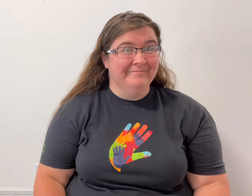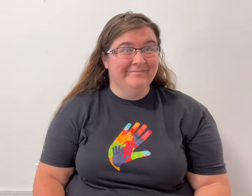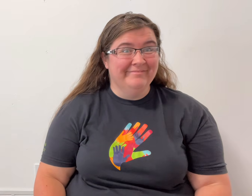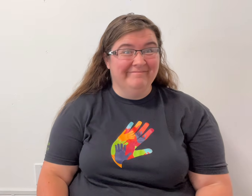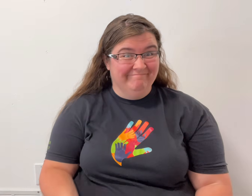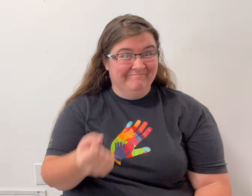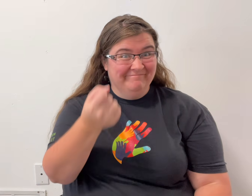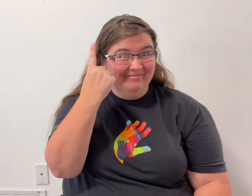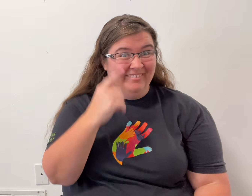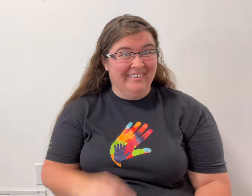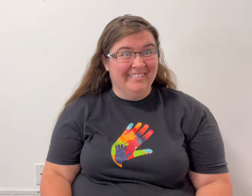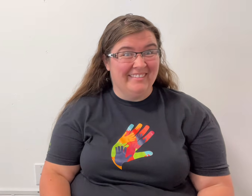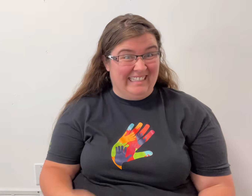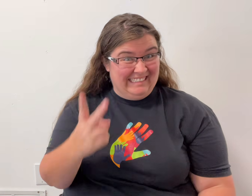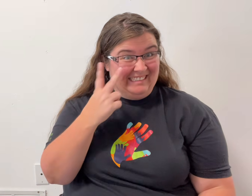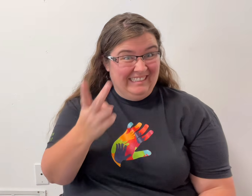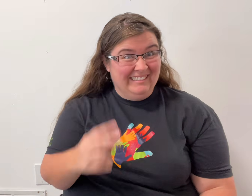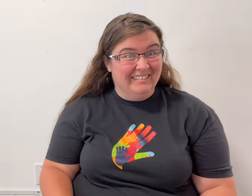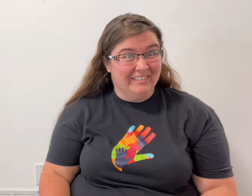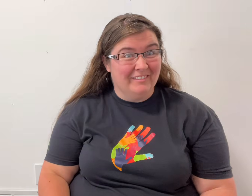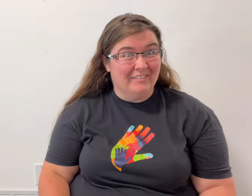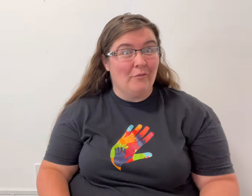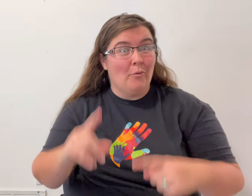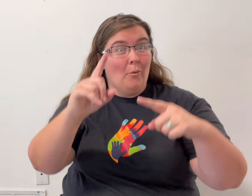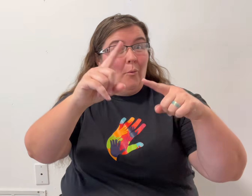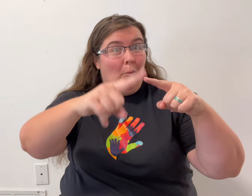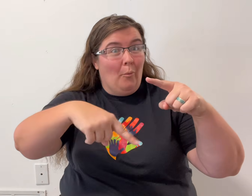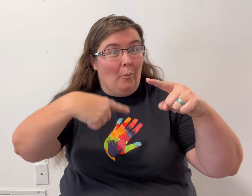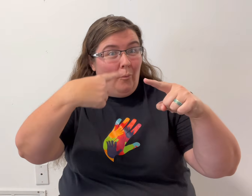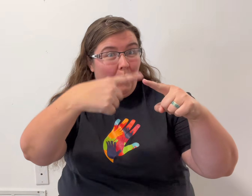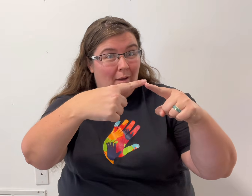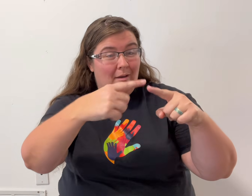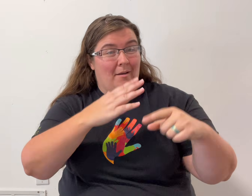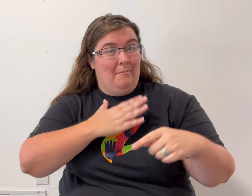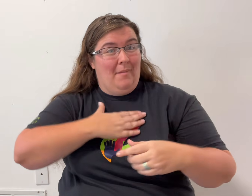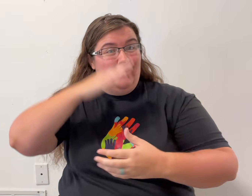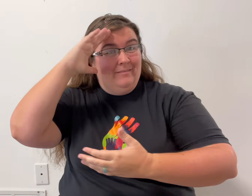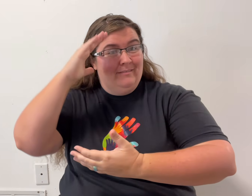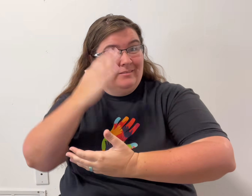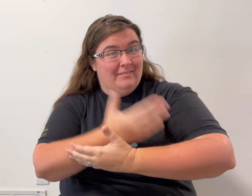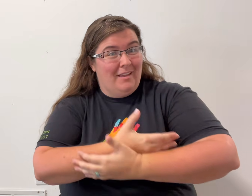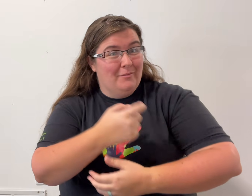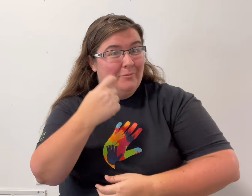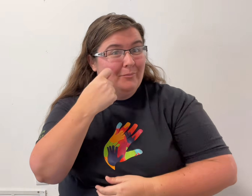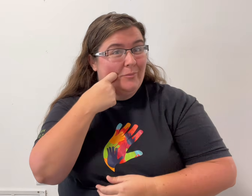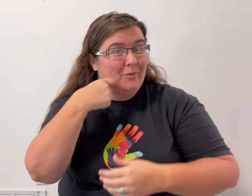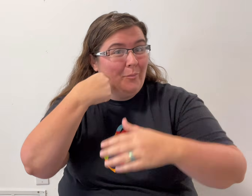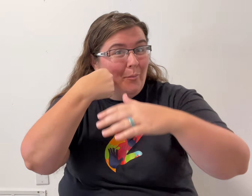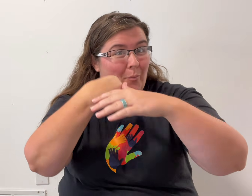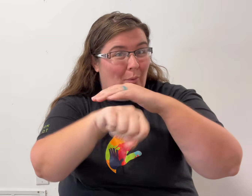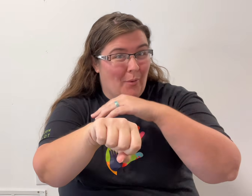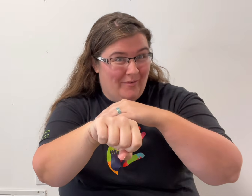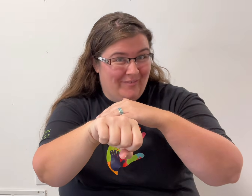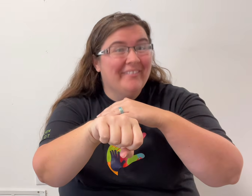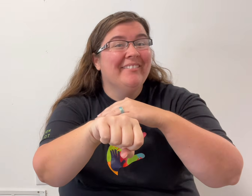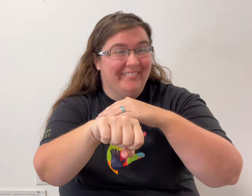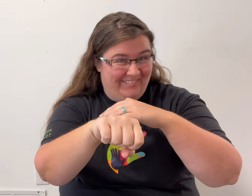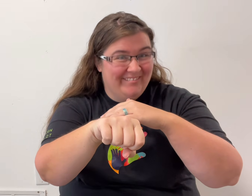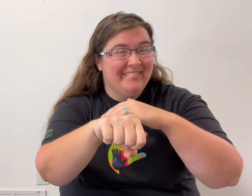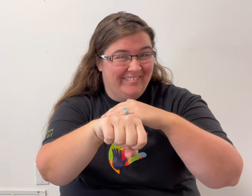Understand it this time? See? "When my son recently born"